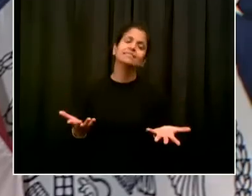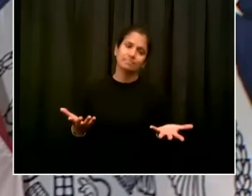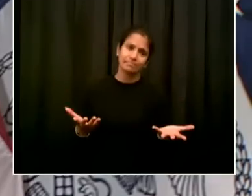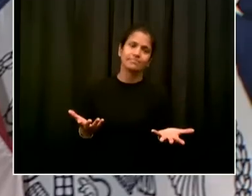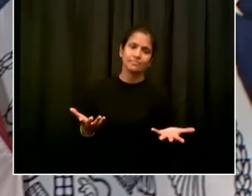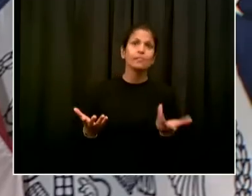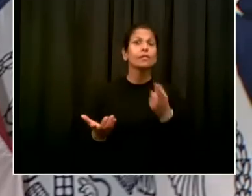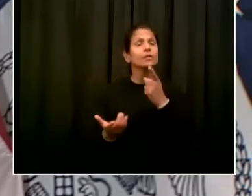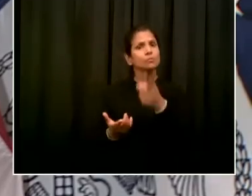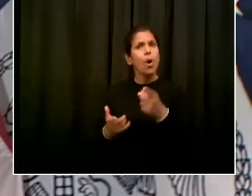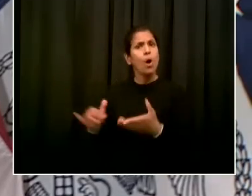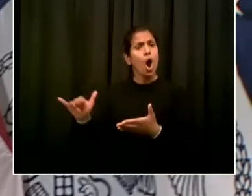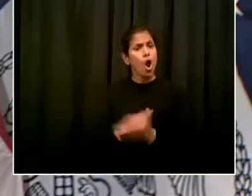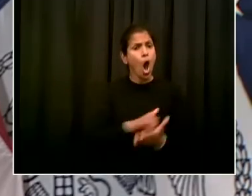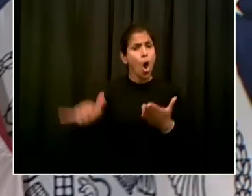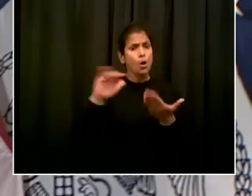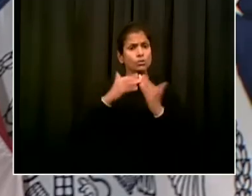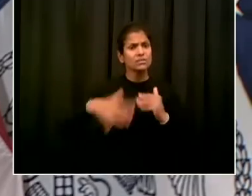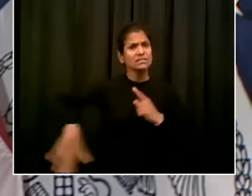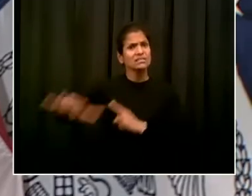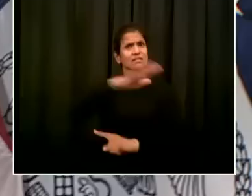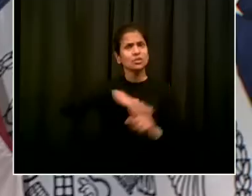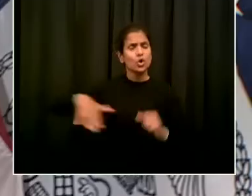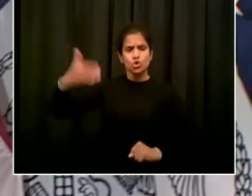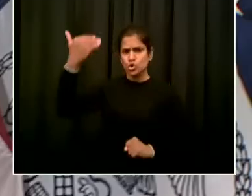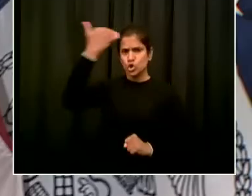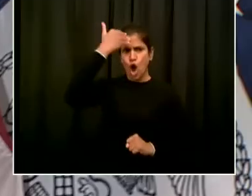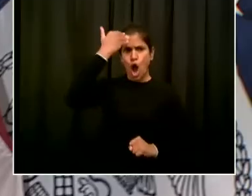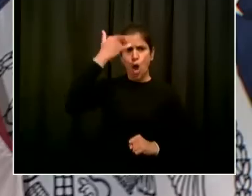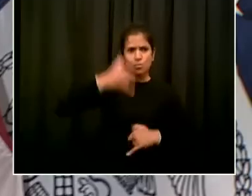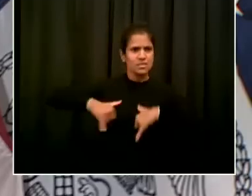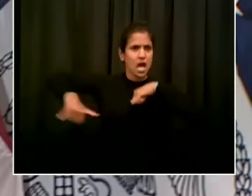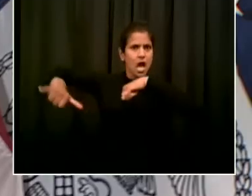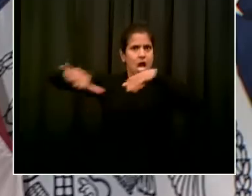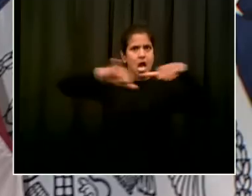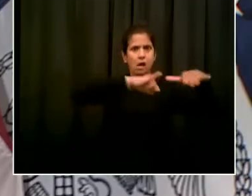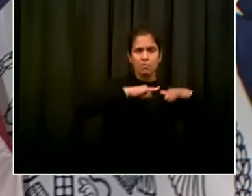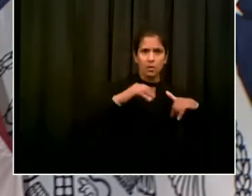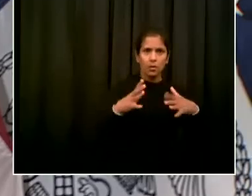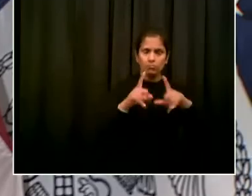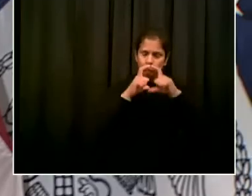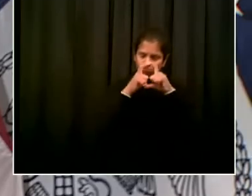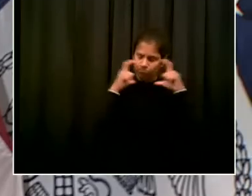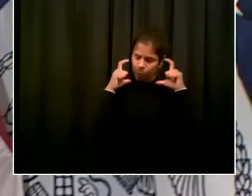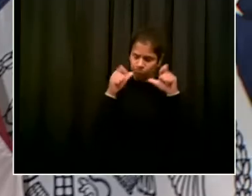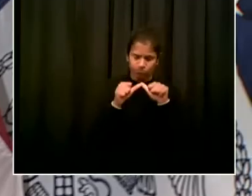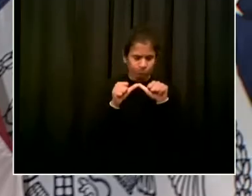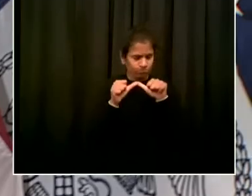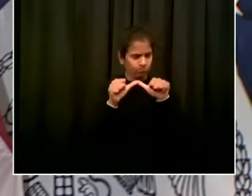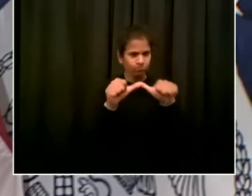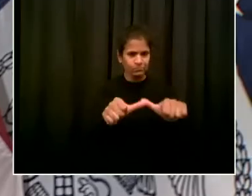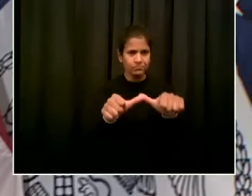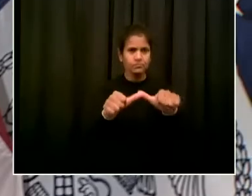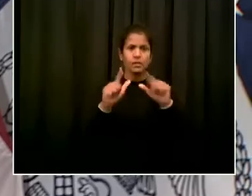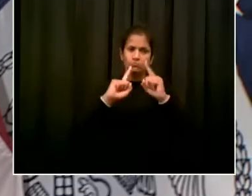OF THIS IMMMMIEDATE PROBLEM, TO KEEP INTENSE EDUCATION N FFEORTS AND OUTREACH